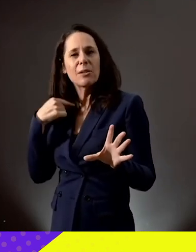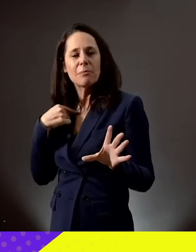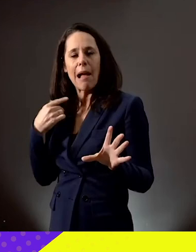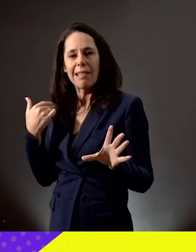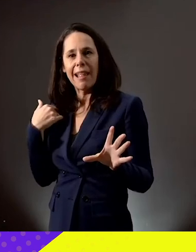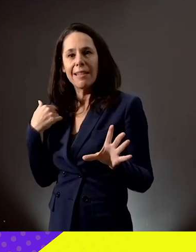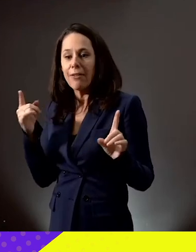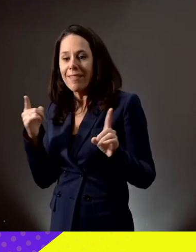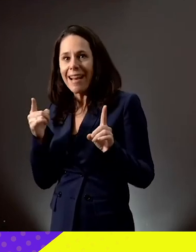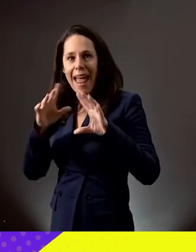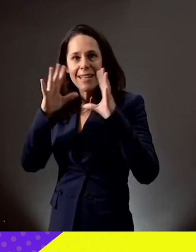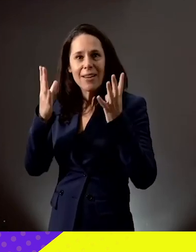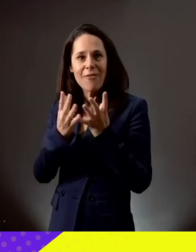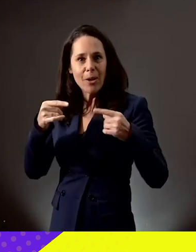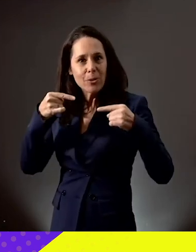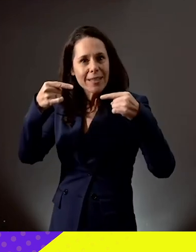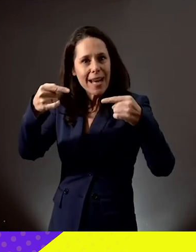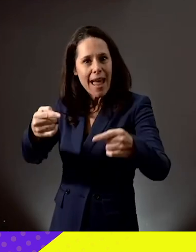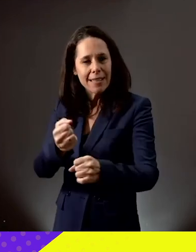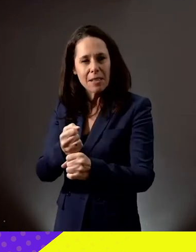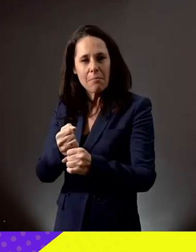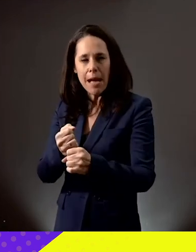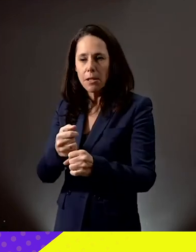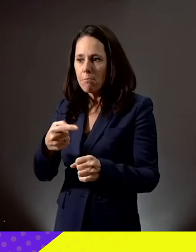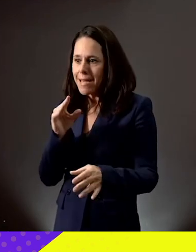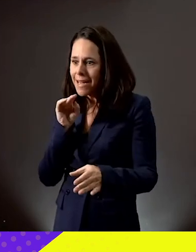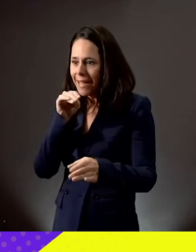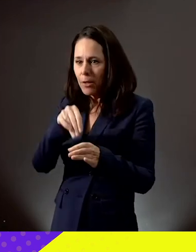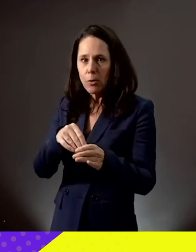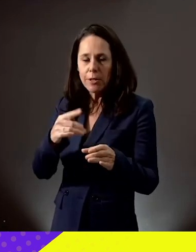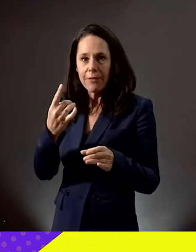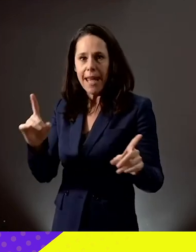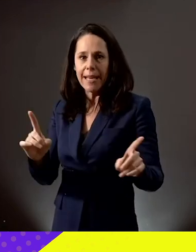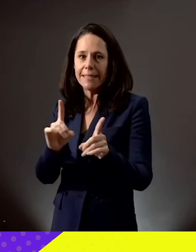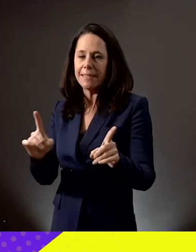This was such an inclusive song. Thank you so much for your message.